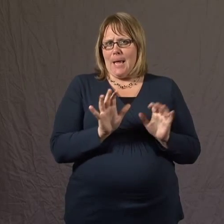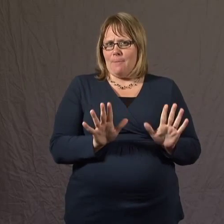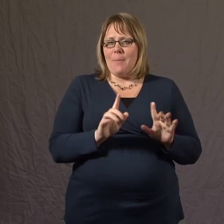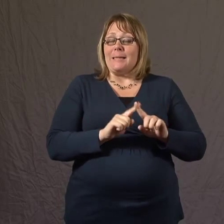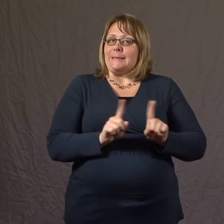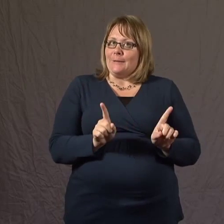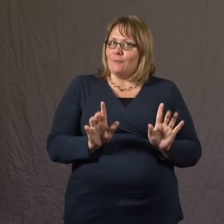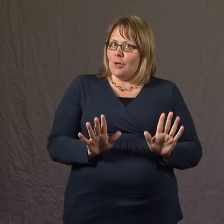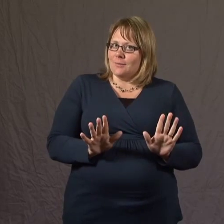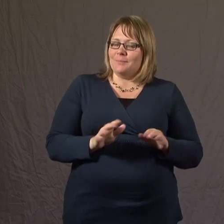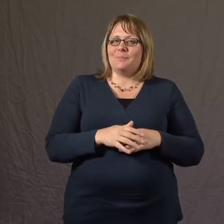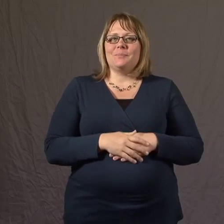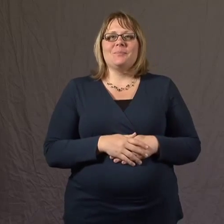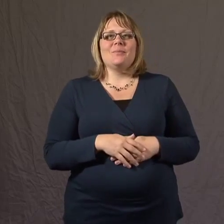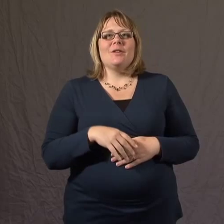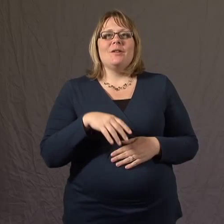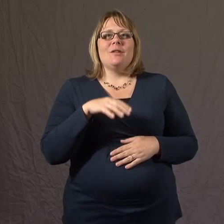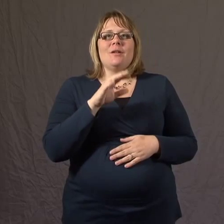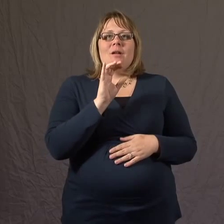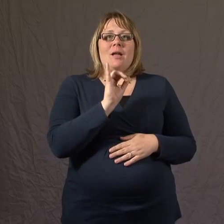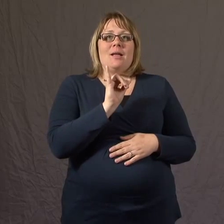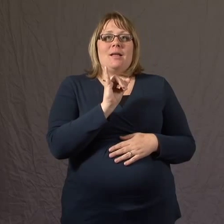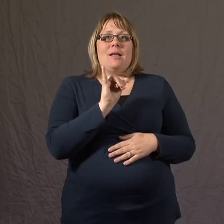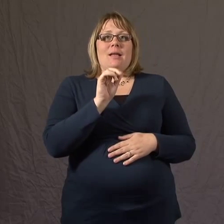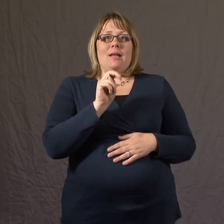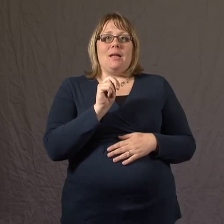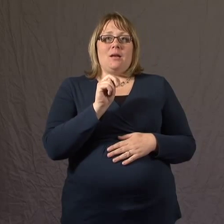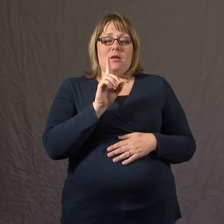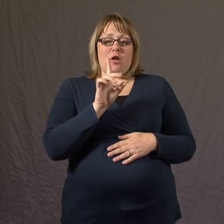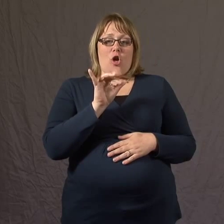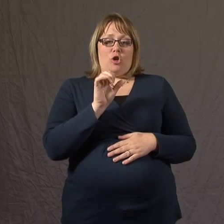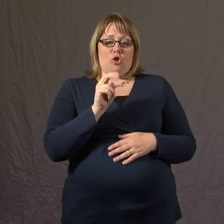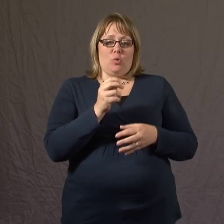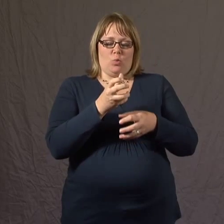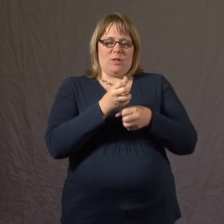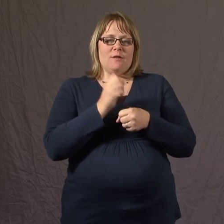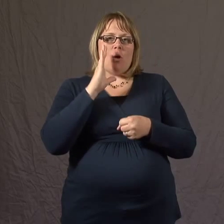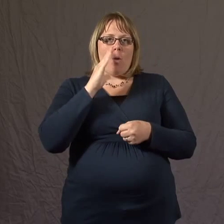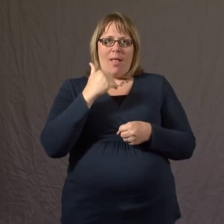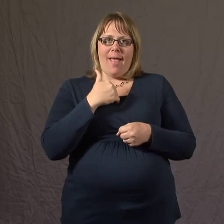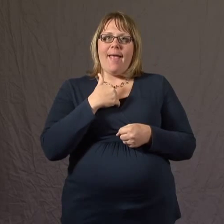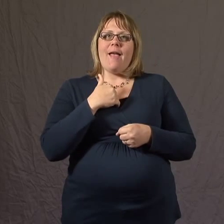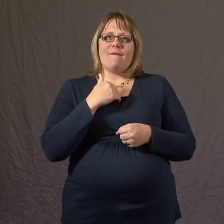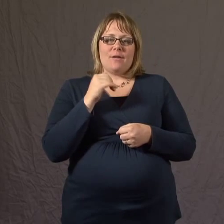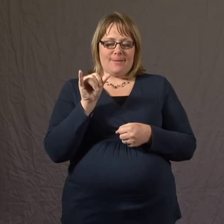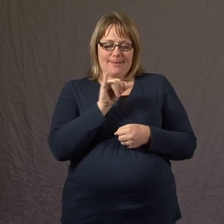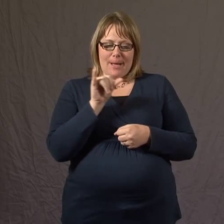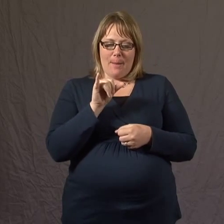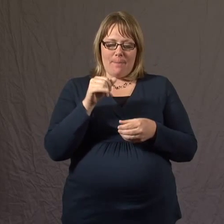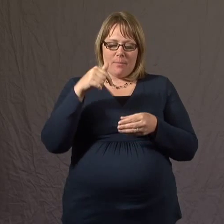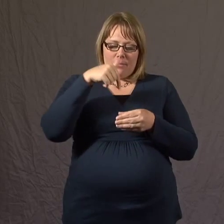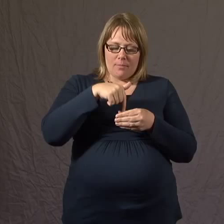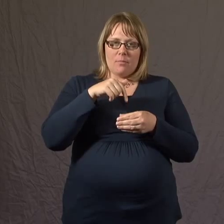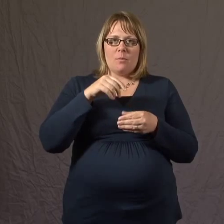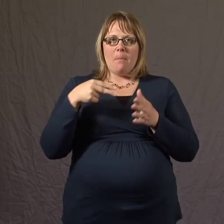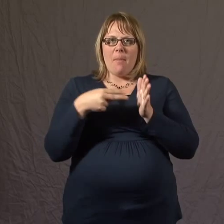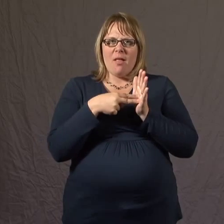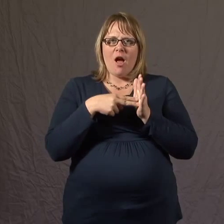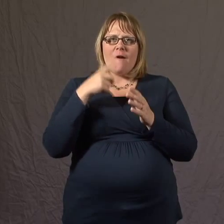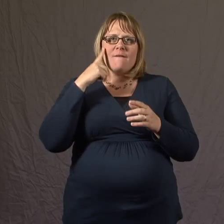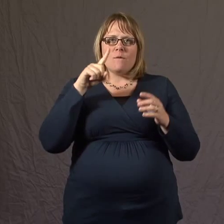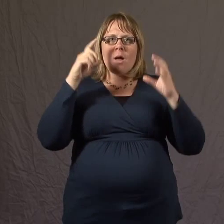The induction receiver looks just like the FM receiver but it is very different.